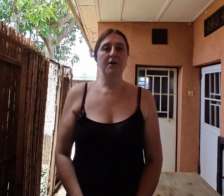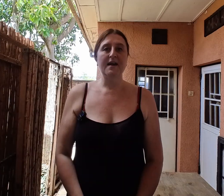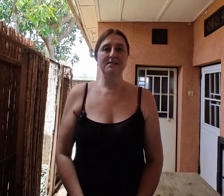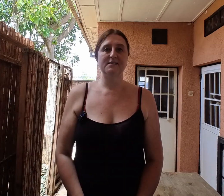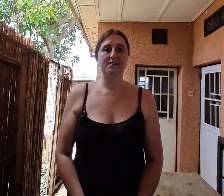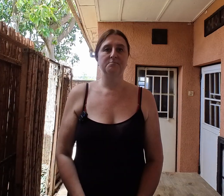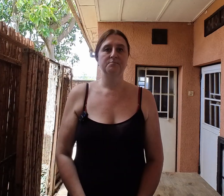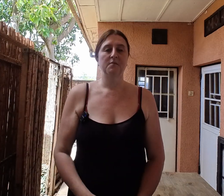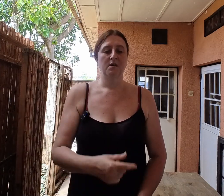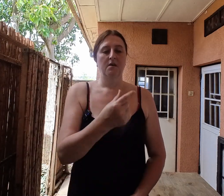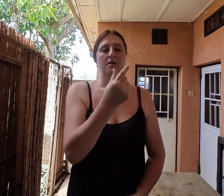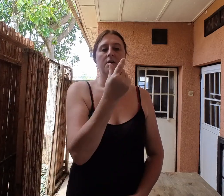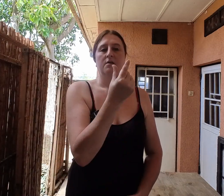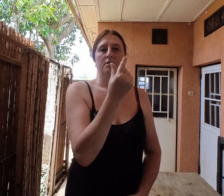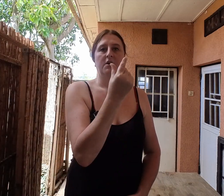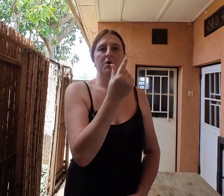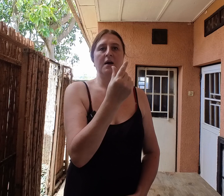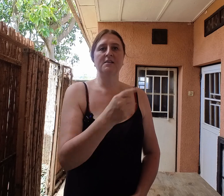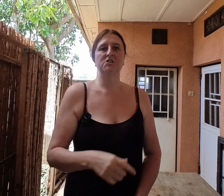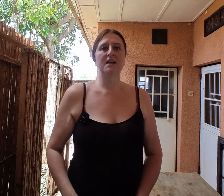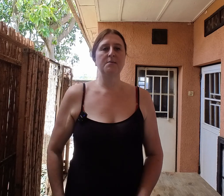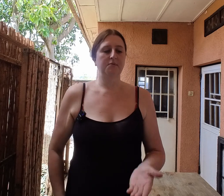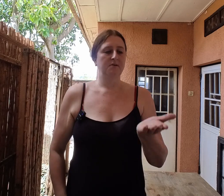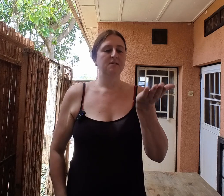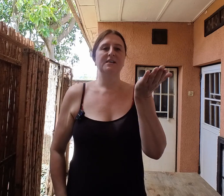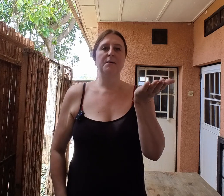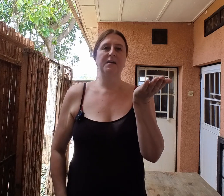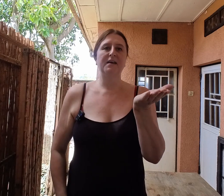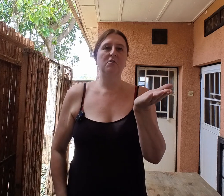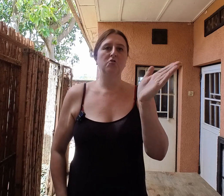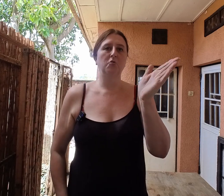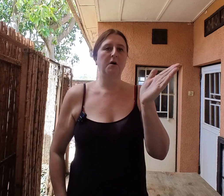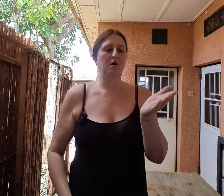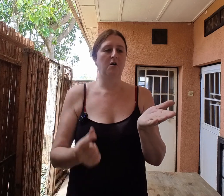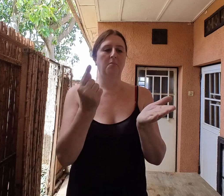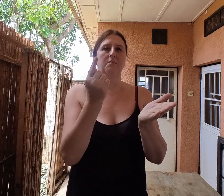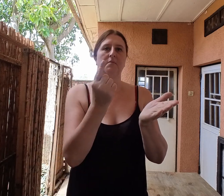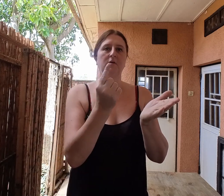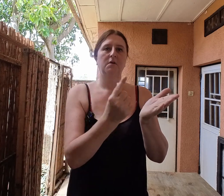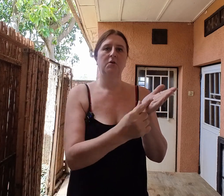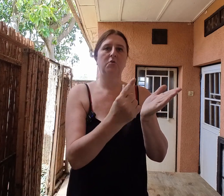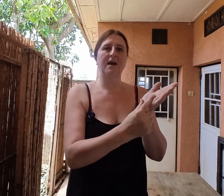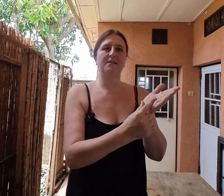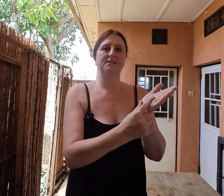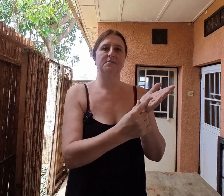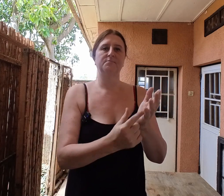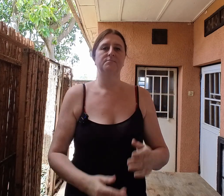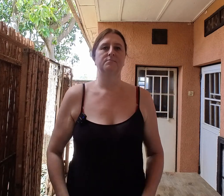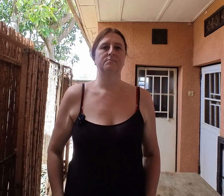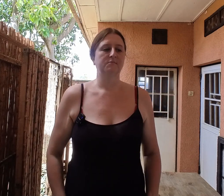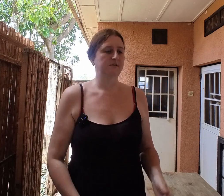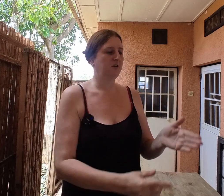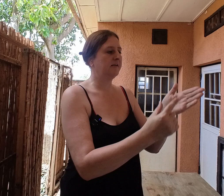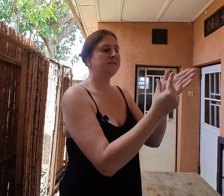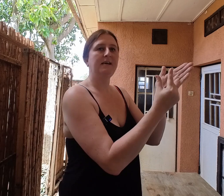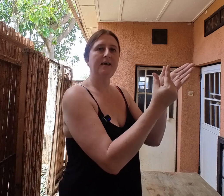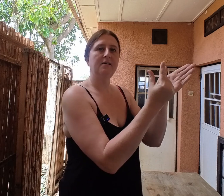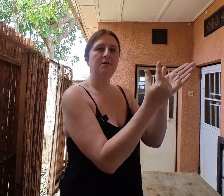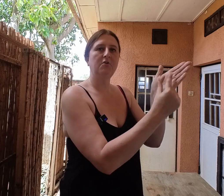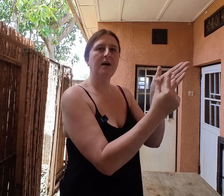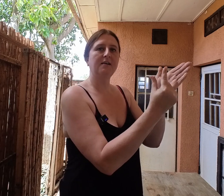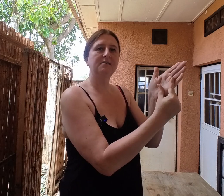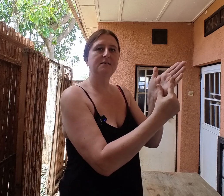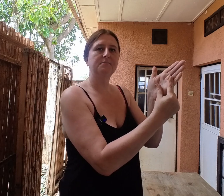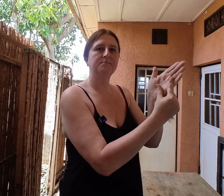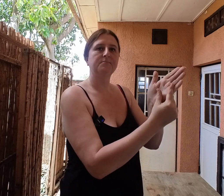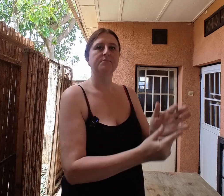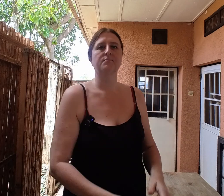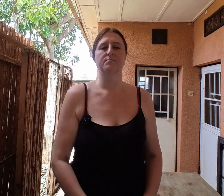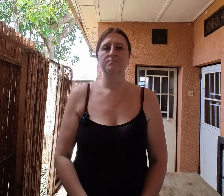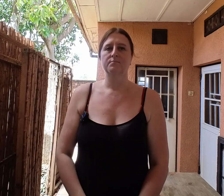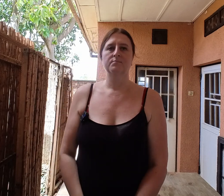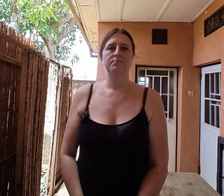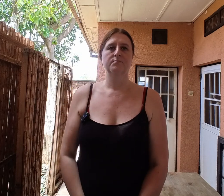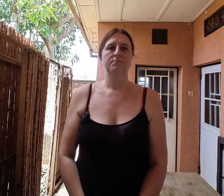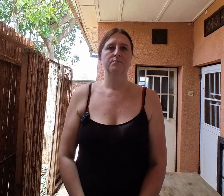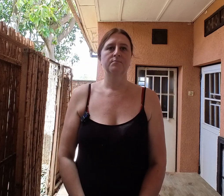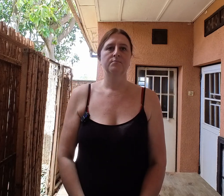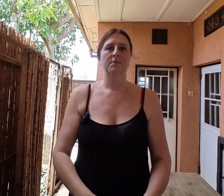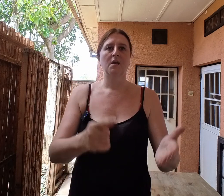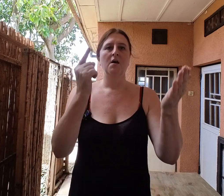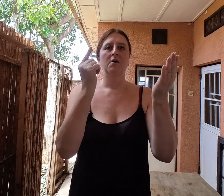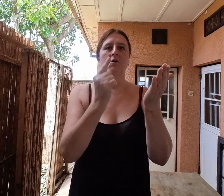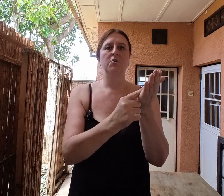Uganda. Q handshape, tapping it on your palm. Uganda. So, you can see here. Uganda.